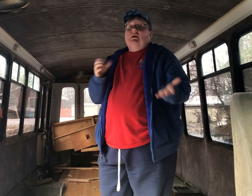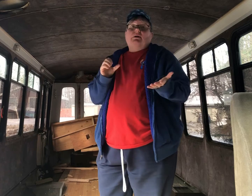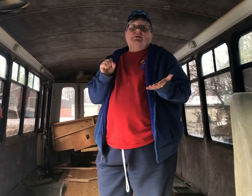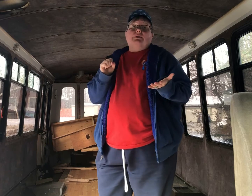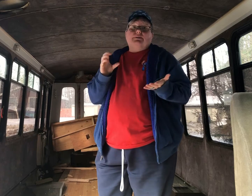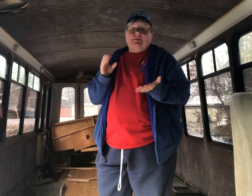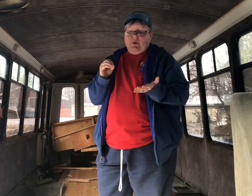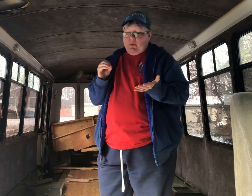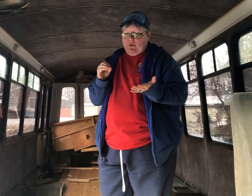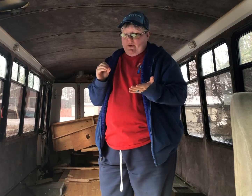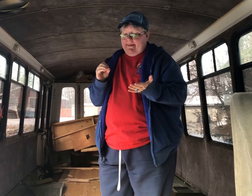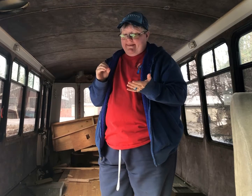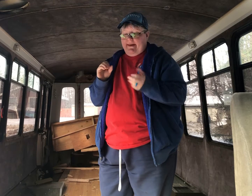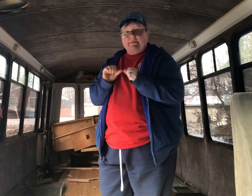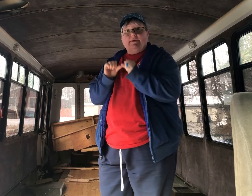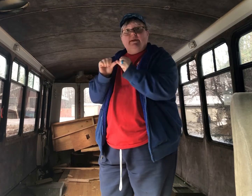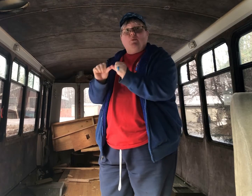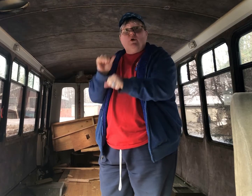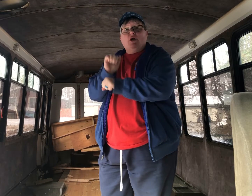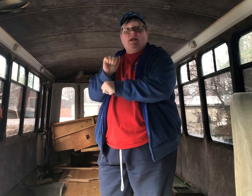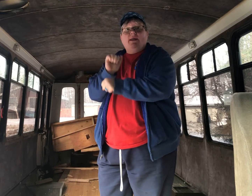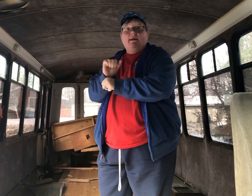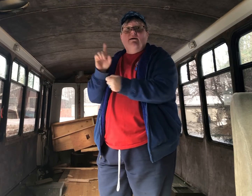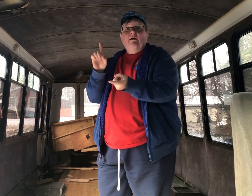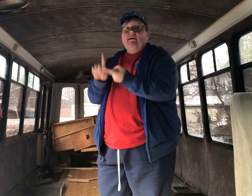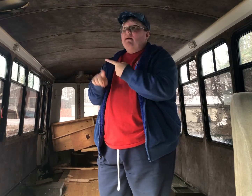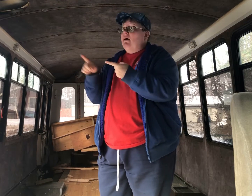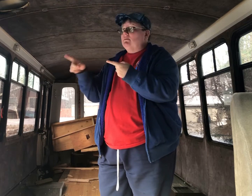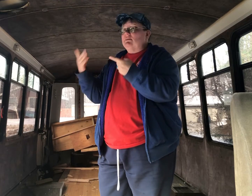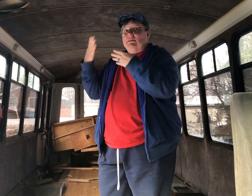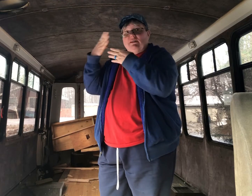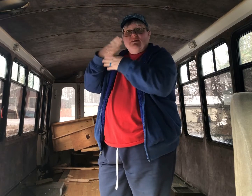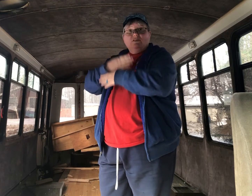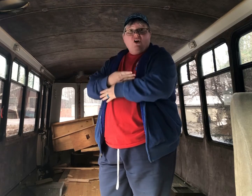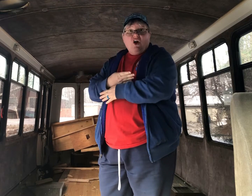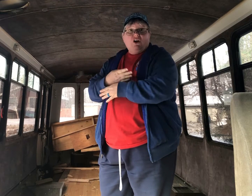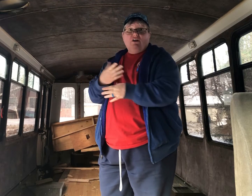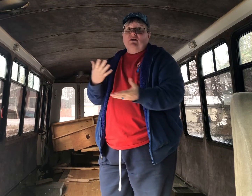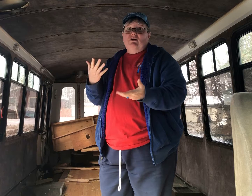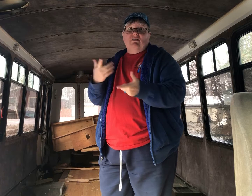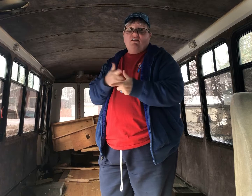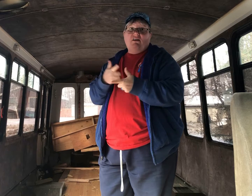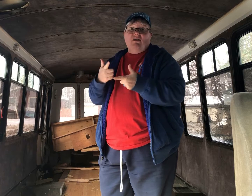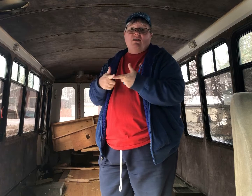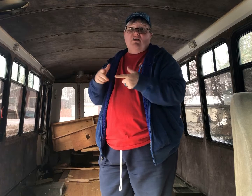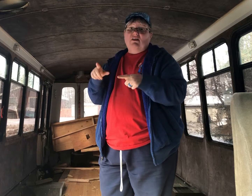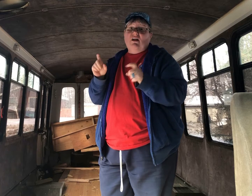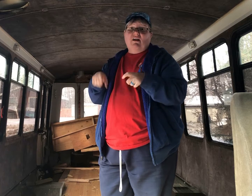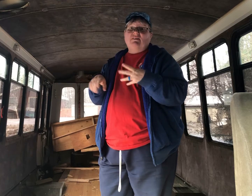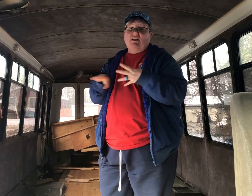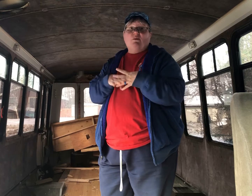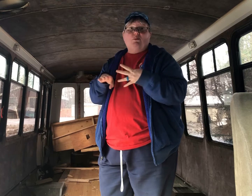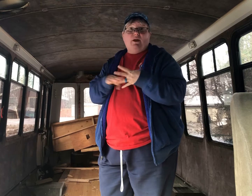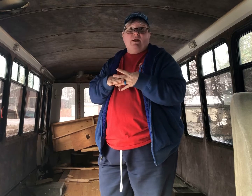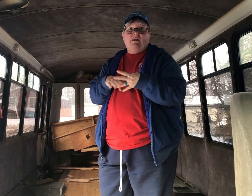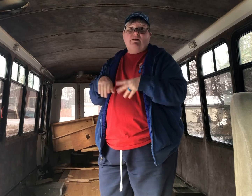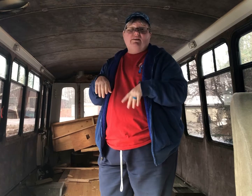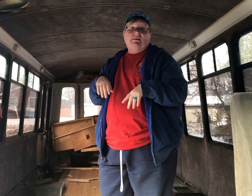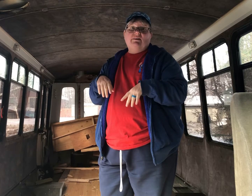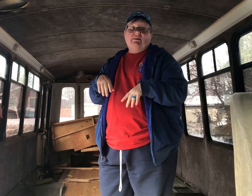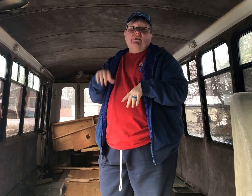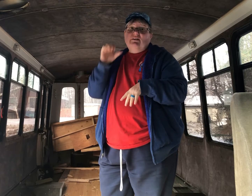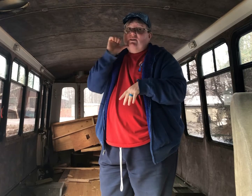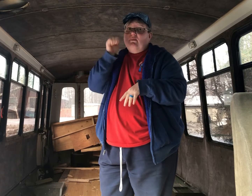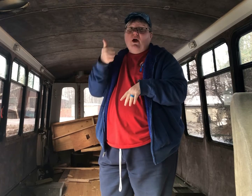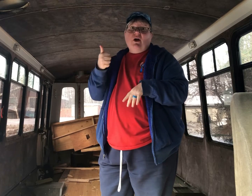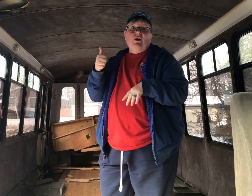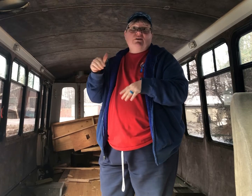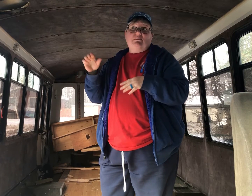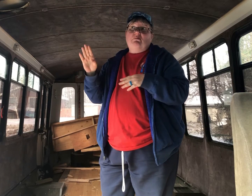So I'm just gonna keep working until dark, and then I'll have to take a break. Eh, tomorrow is